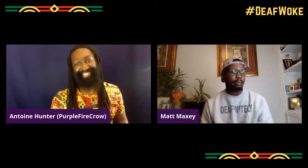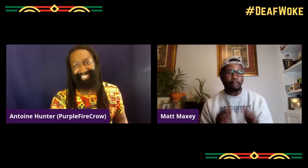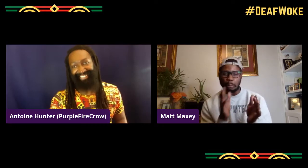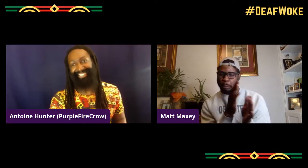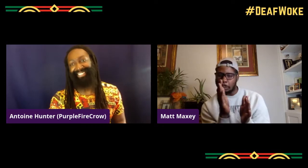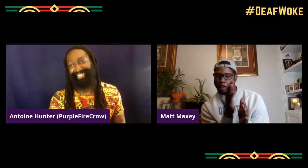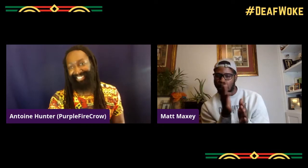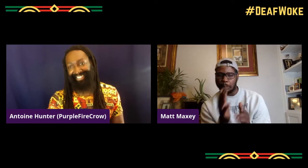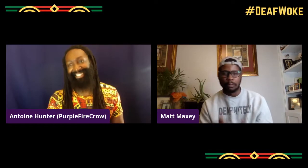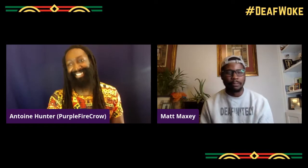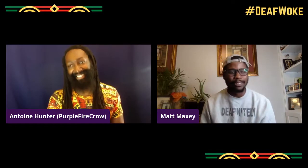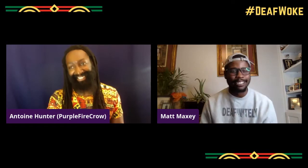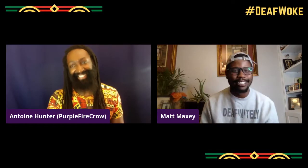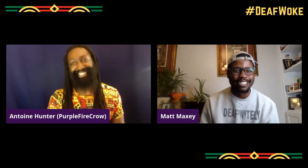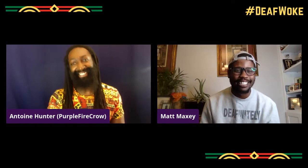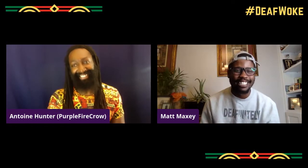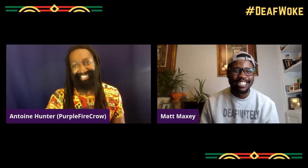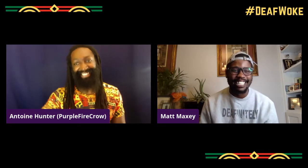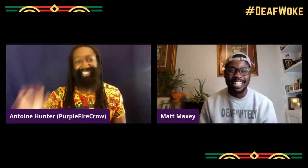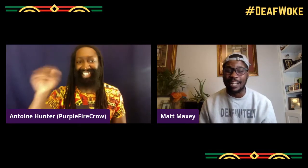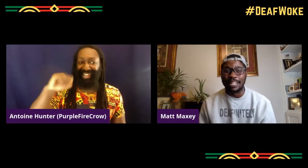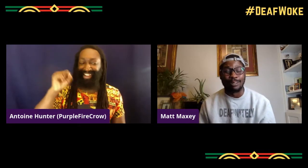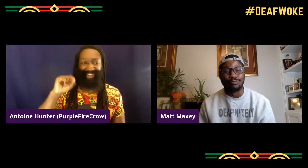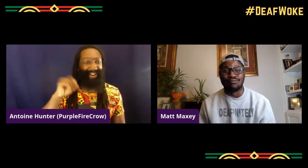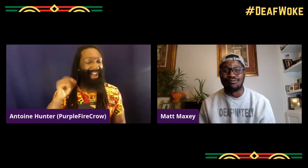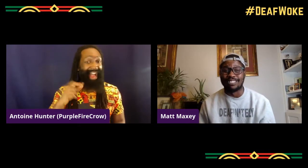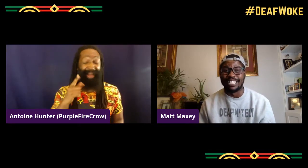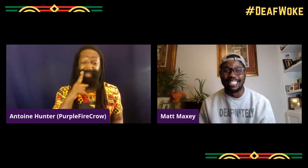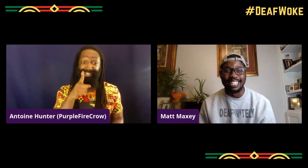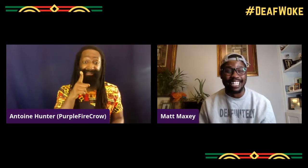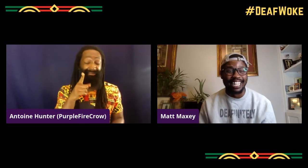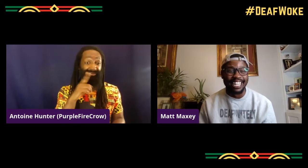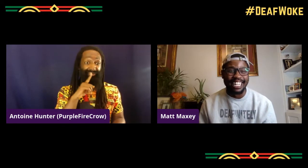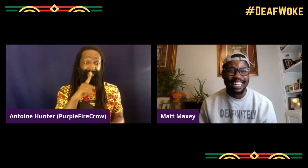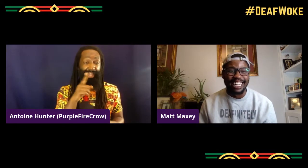Maybe 2016, somewhere around that time. Yeah.